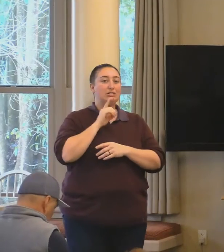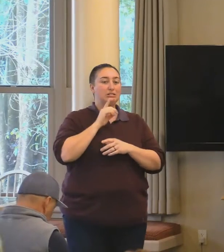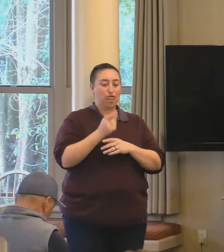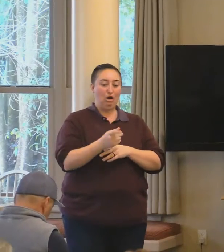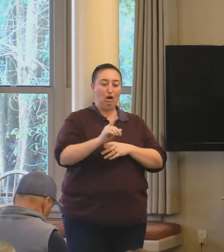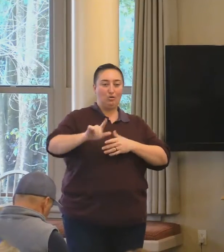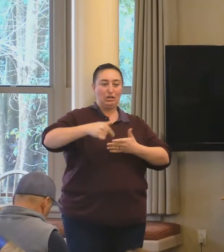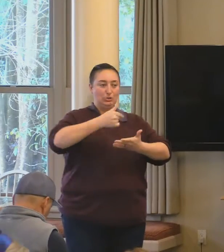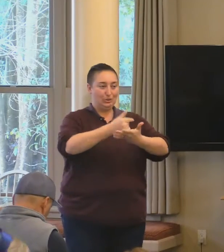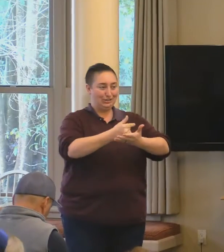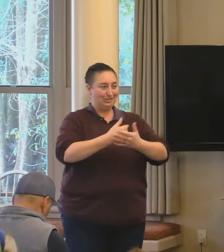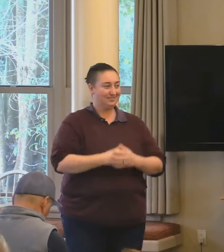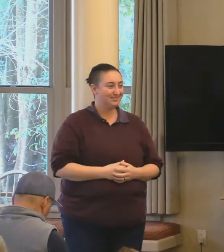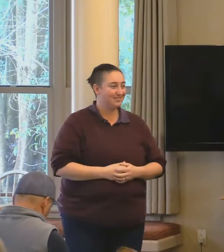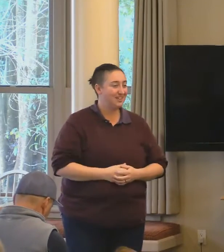graduation.